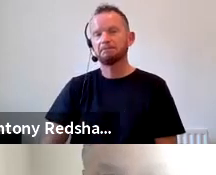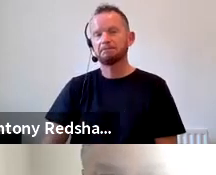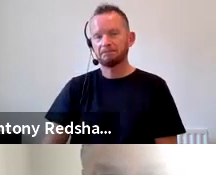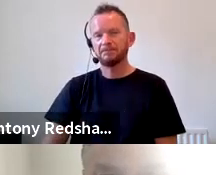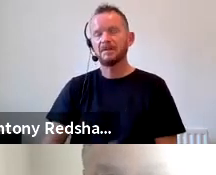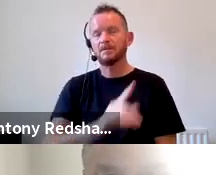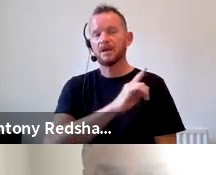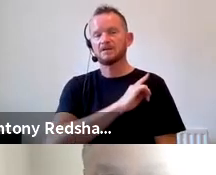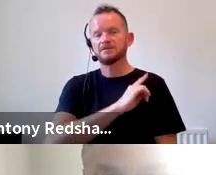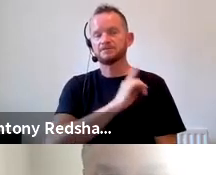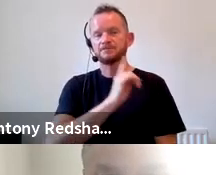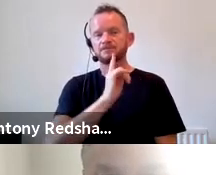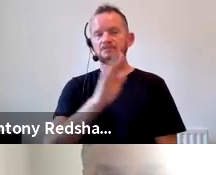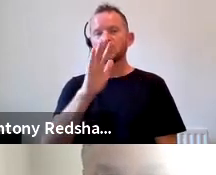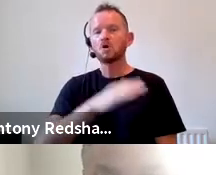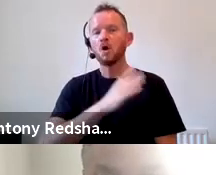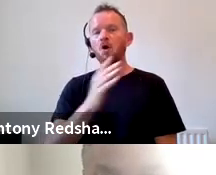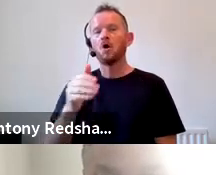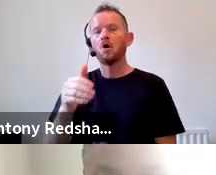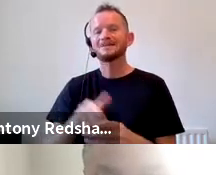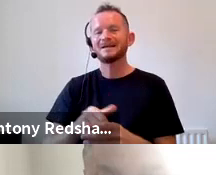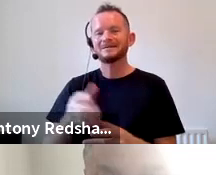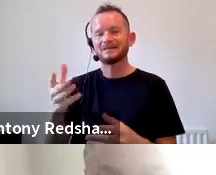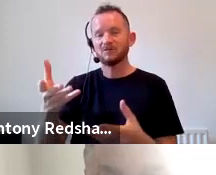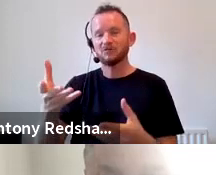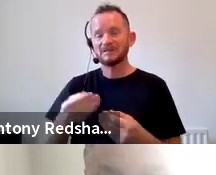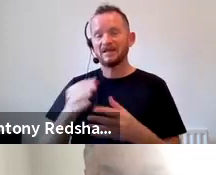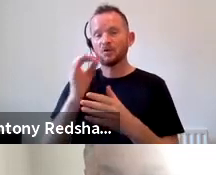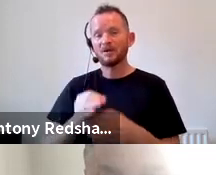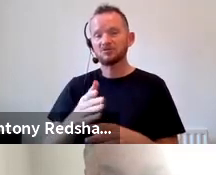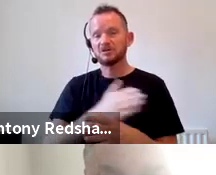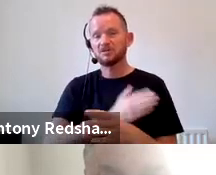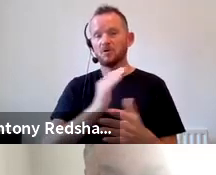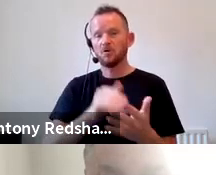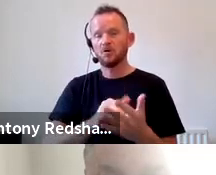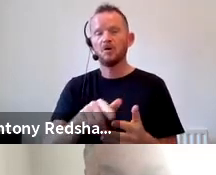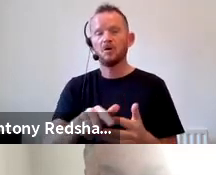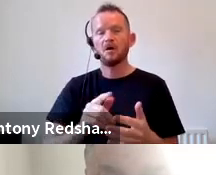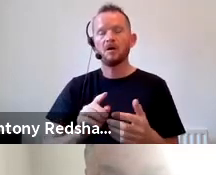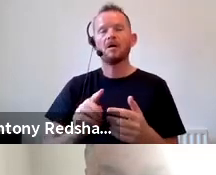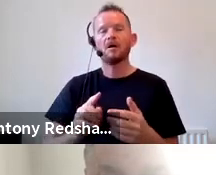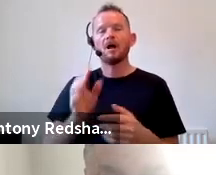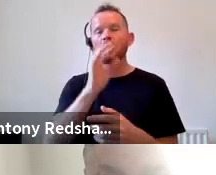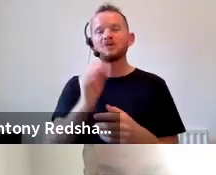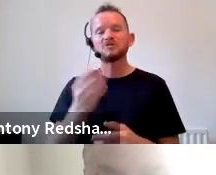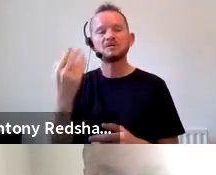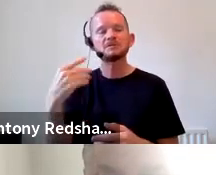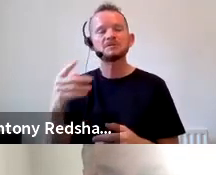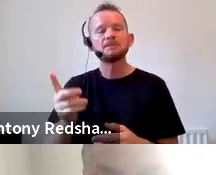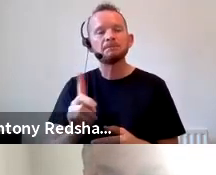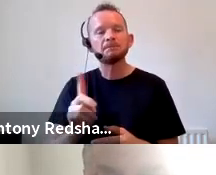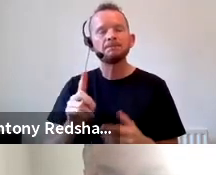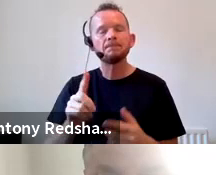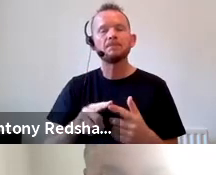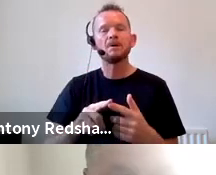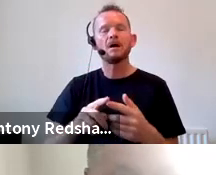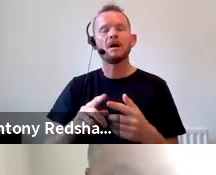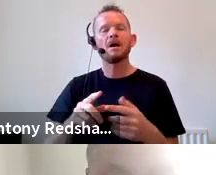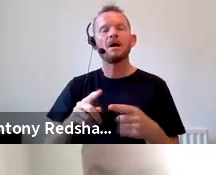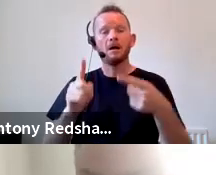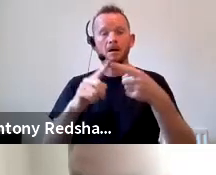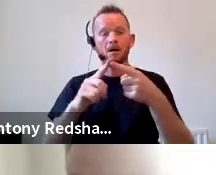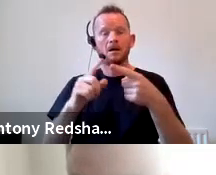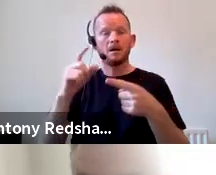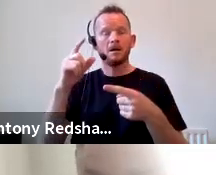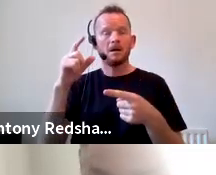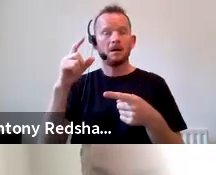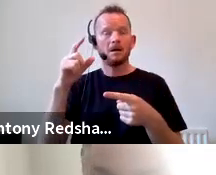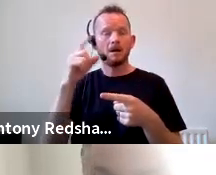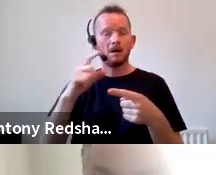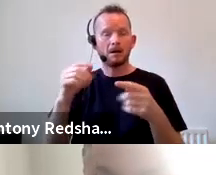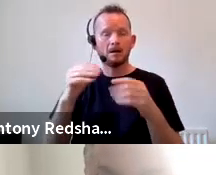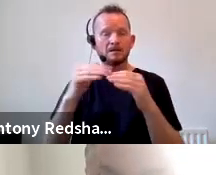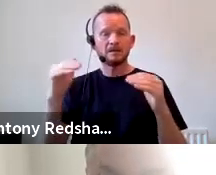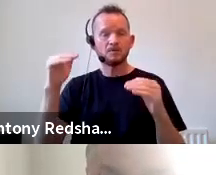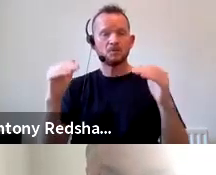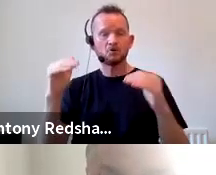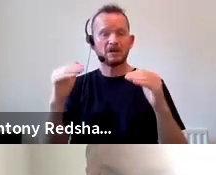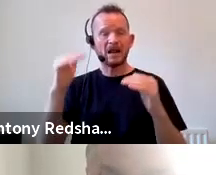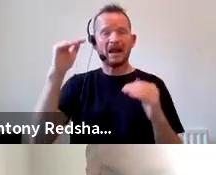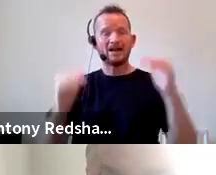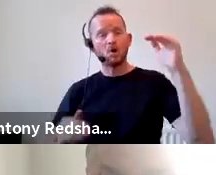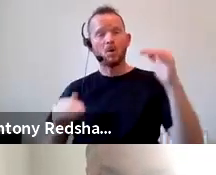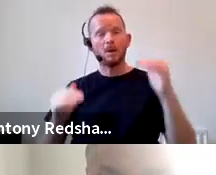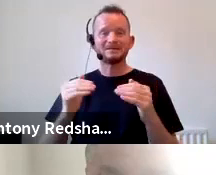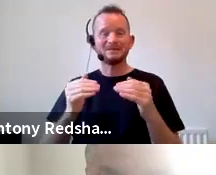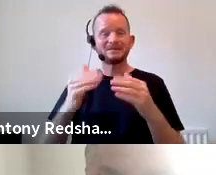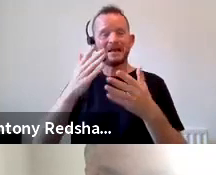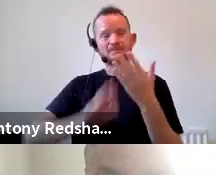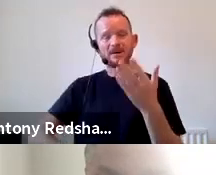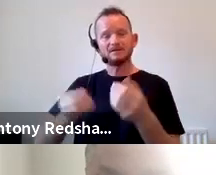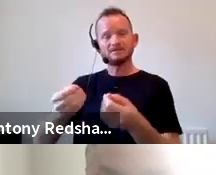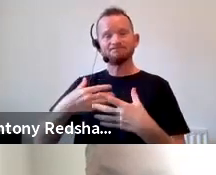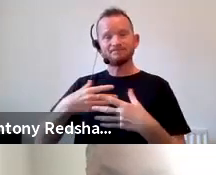because not all attendees will have had these questions. So, the questions were considering the disproportionate inequalities experienced by disabled people during the pandemic.